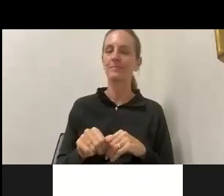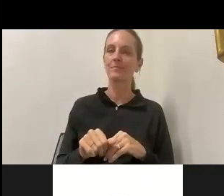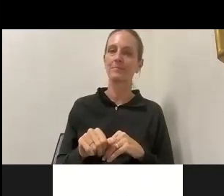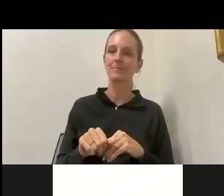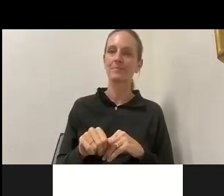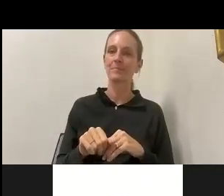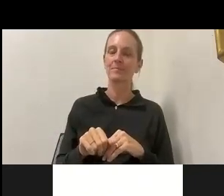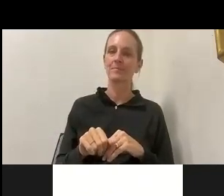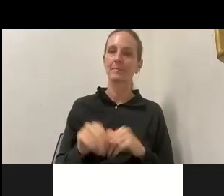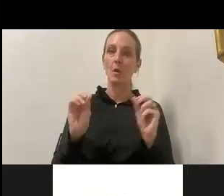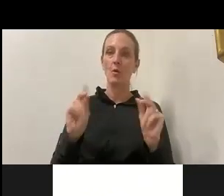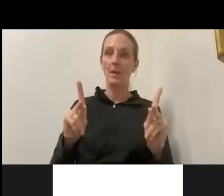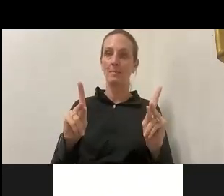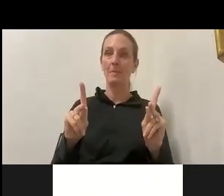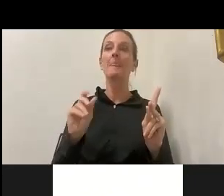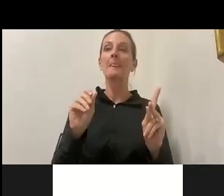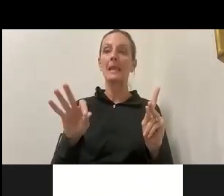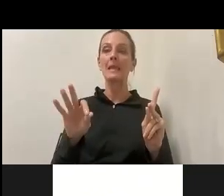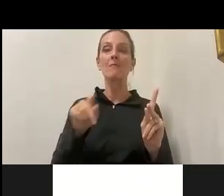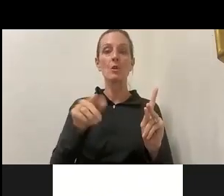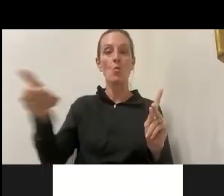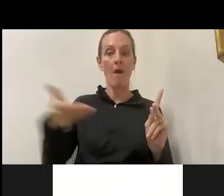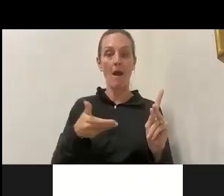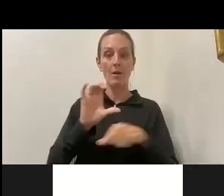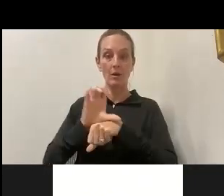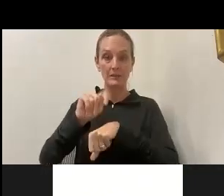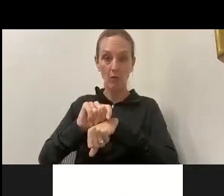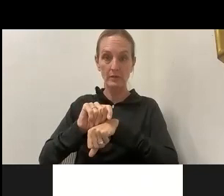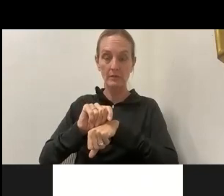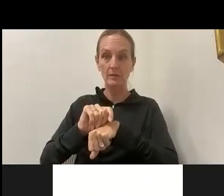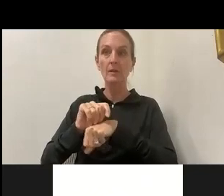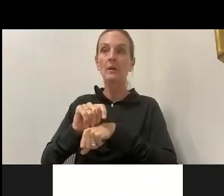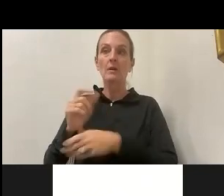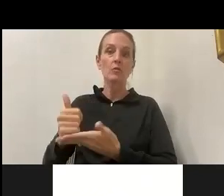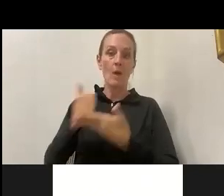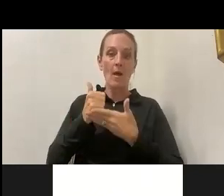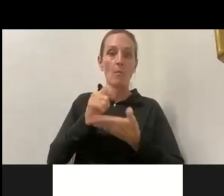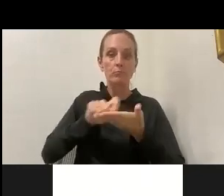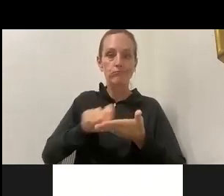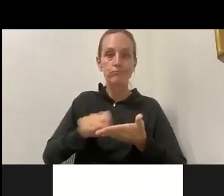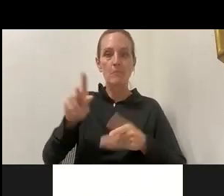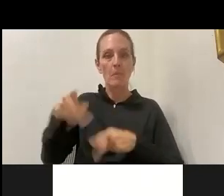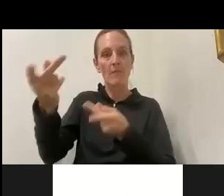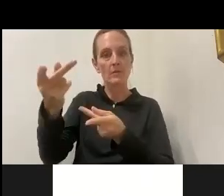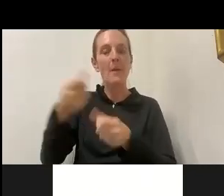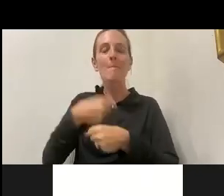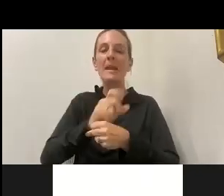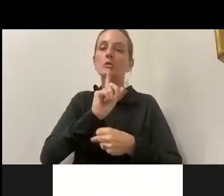Ok, if you hire a consultant to draft a proposal, make sure you have a preplanning session. And see,